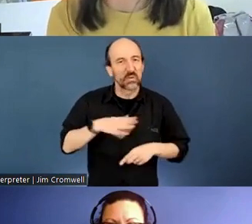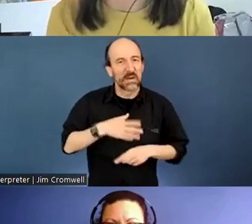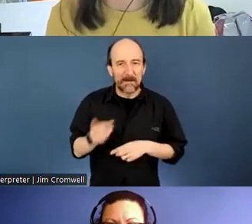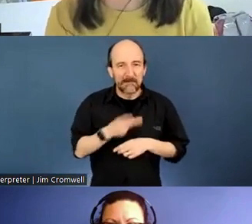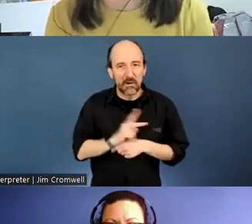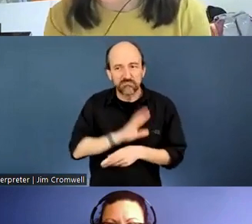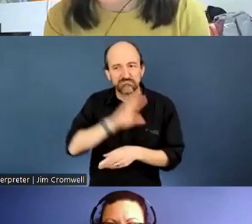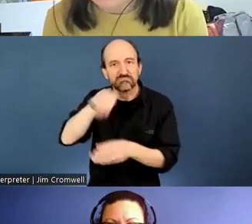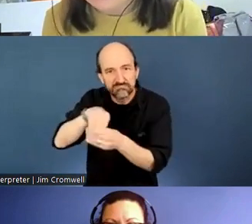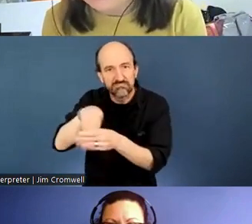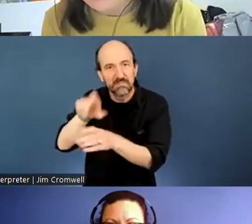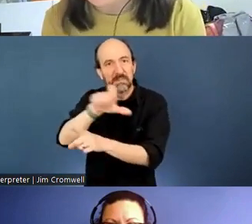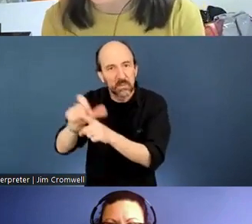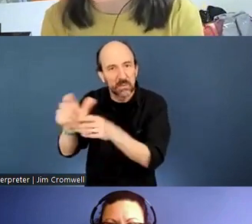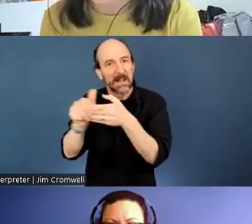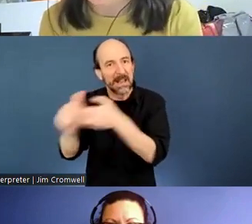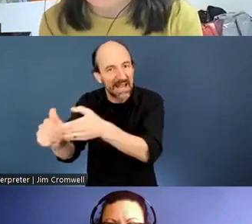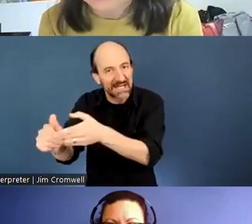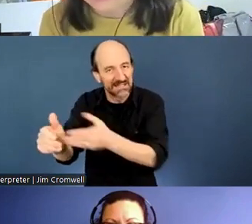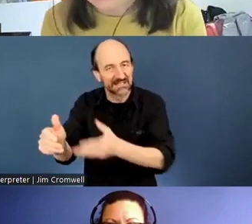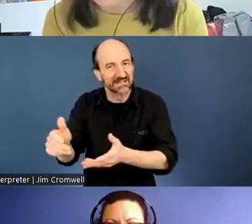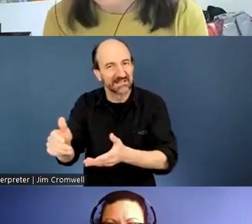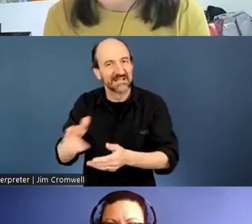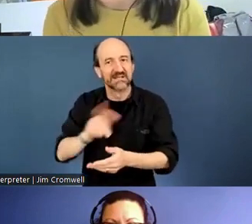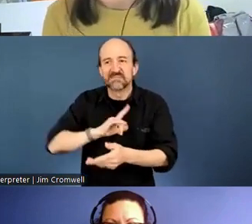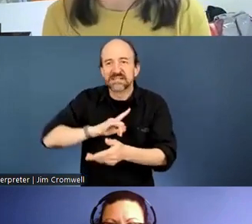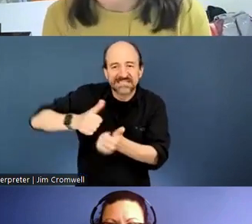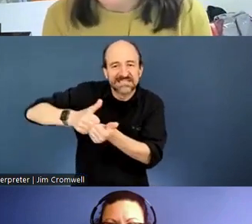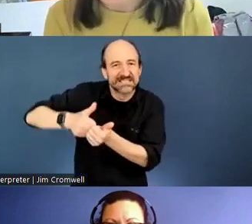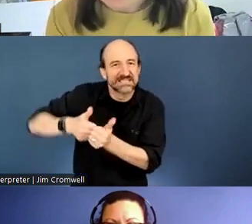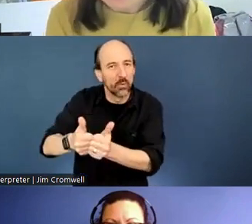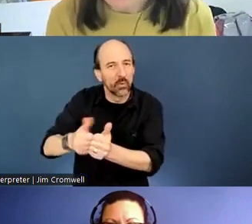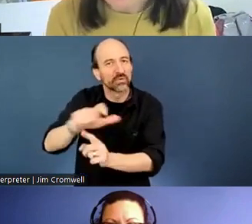because it supports us and the community groups in being more